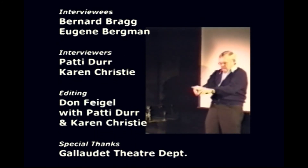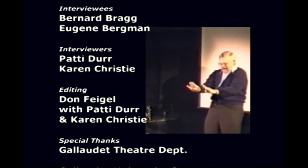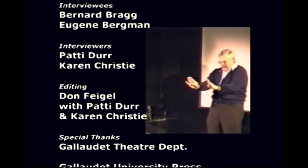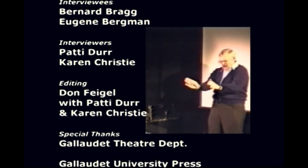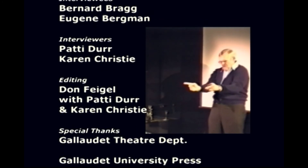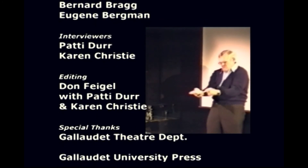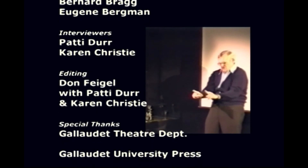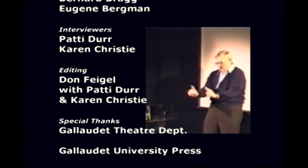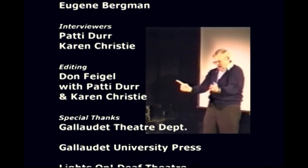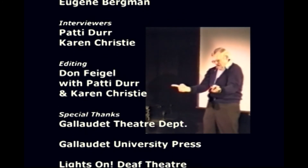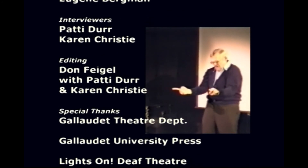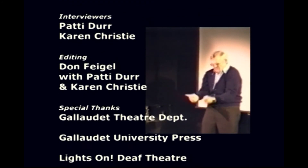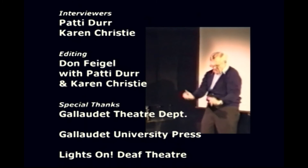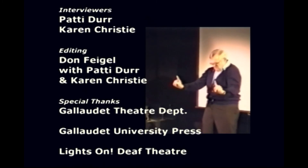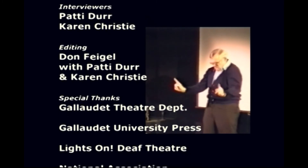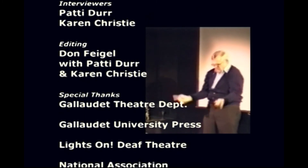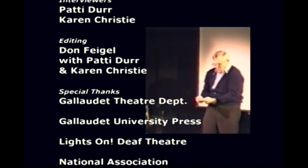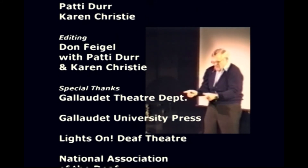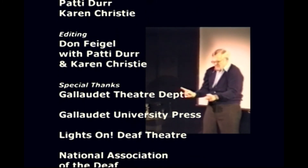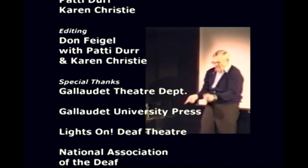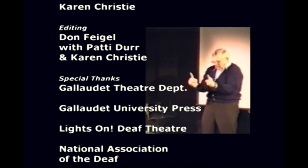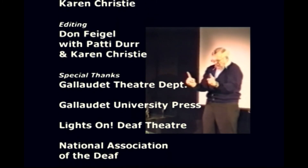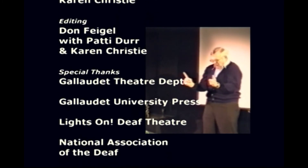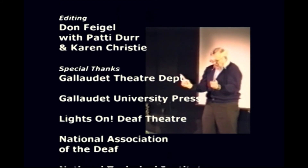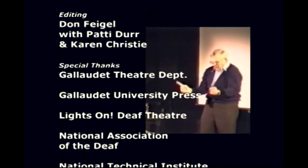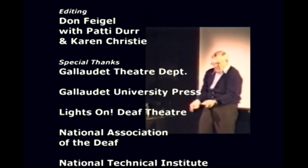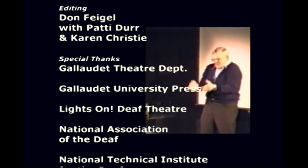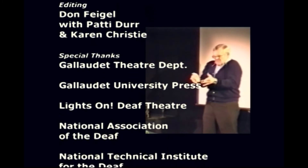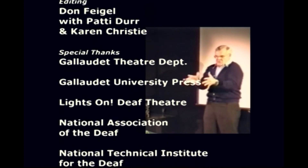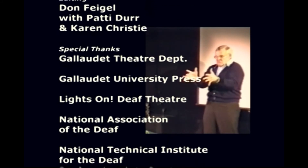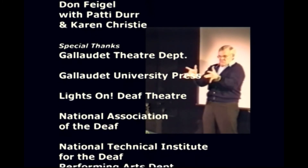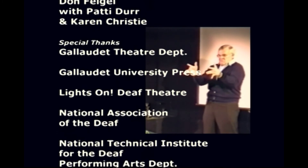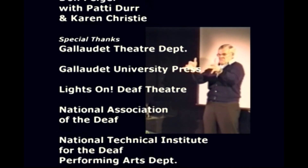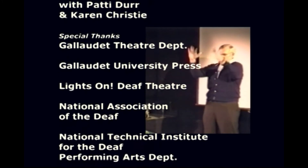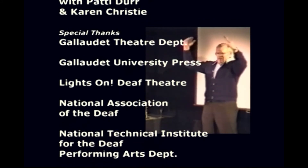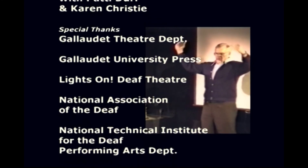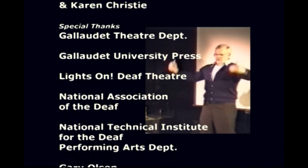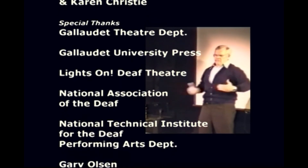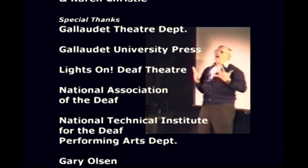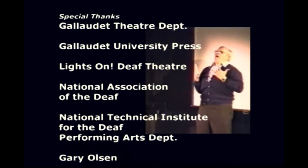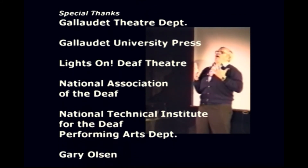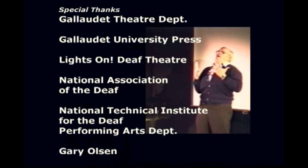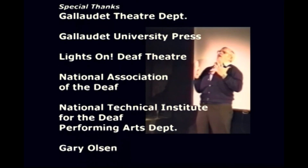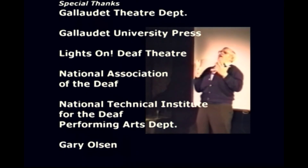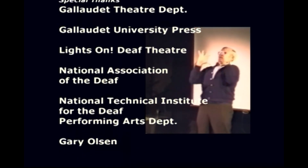I'm going to get a big, tall one. It's going to have all kinds of shapes and curves.